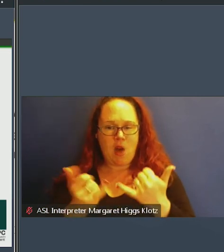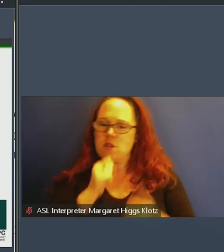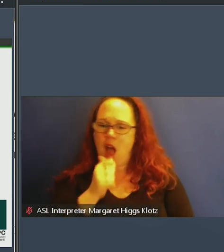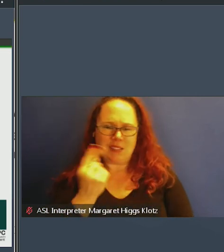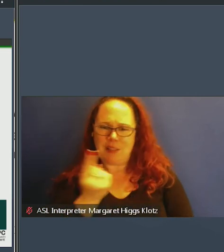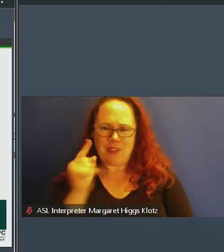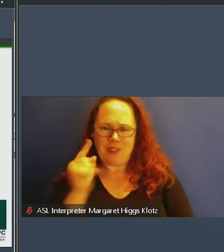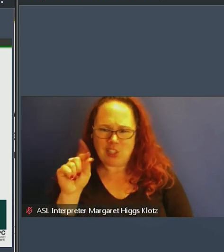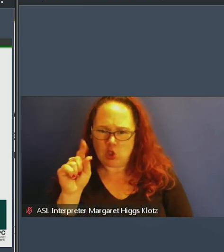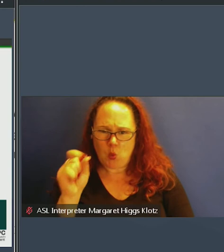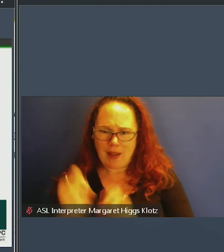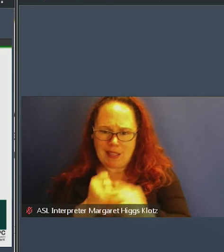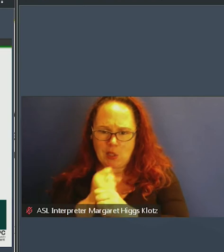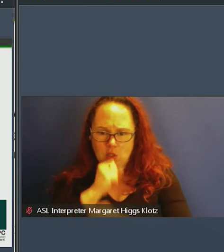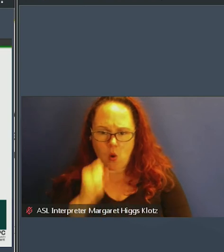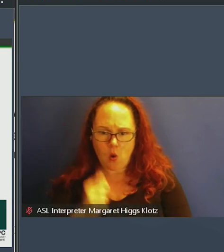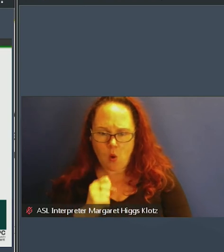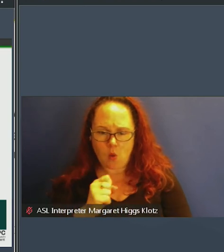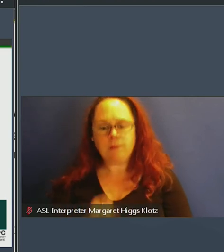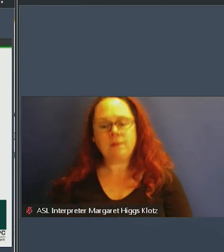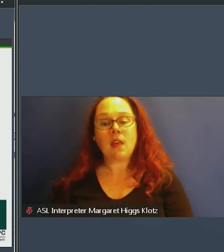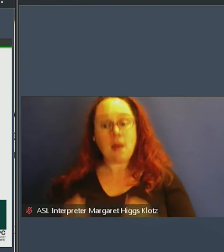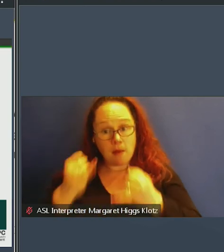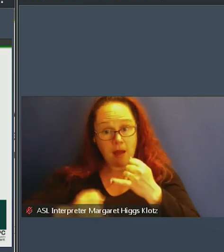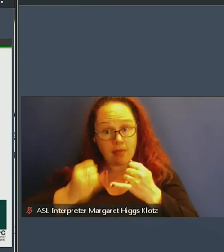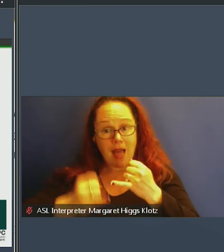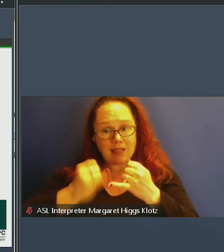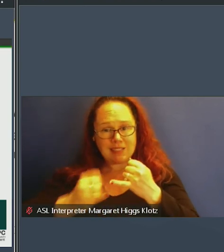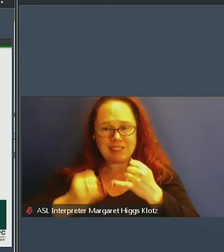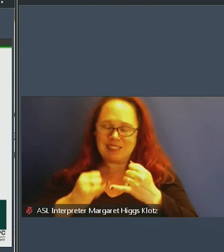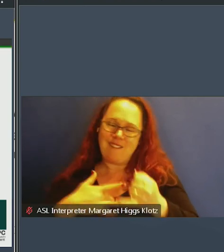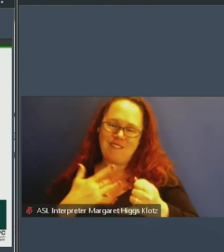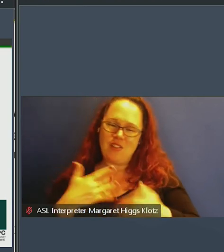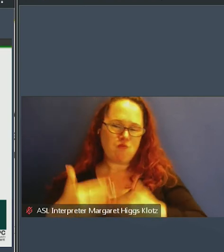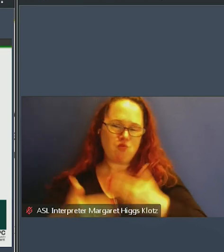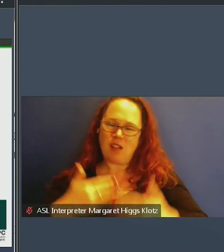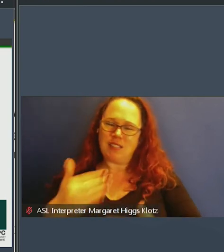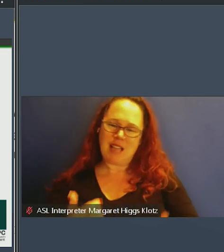and I think this process has been seriously, all flawed. And I asked,